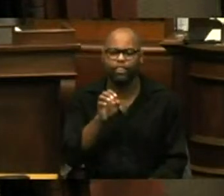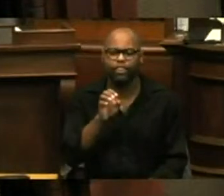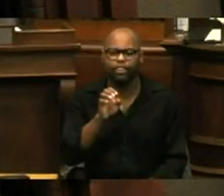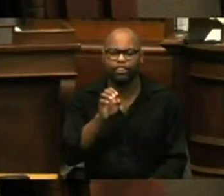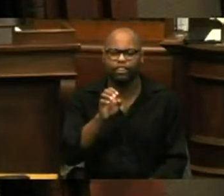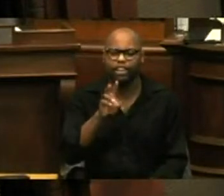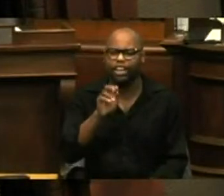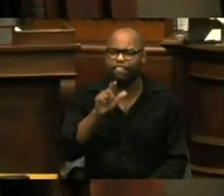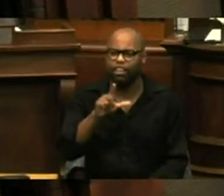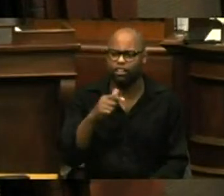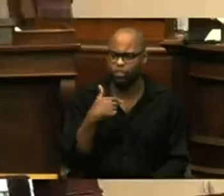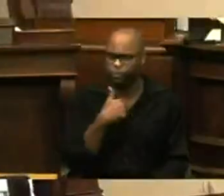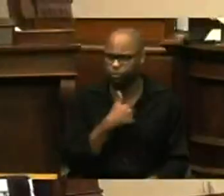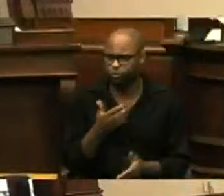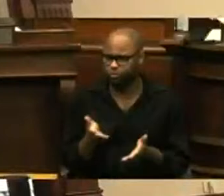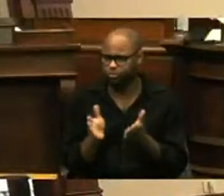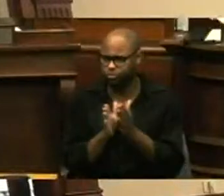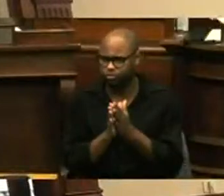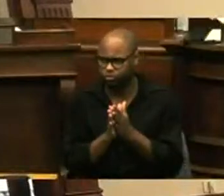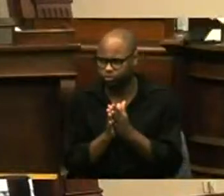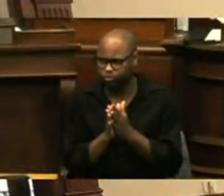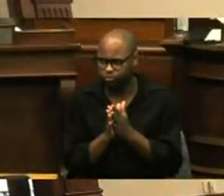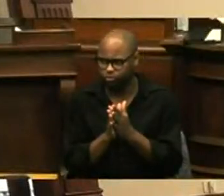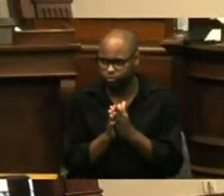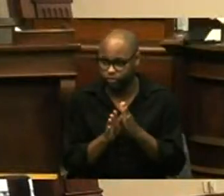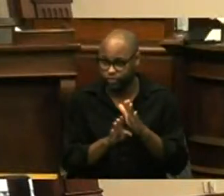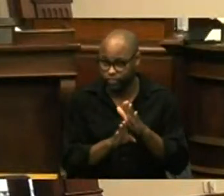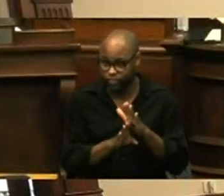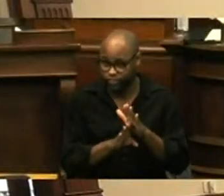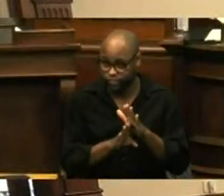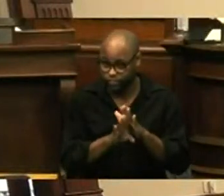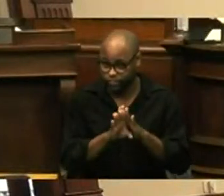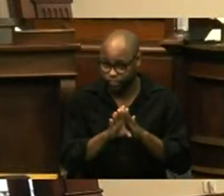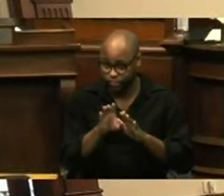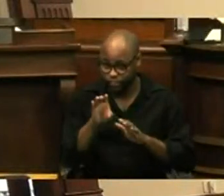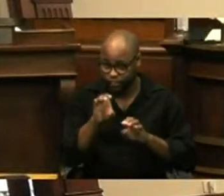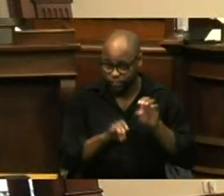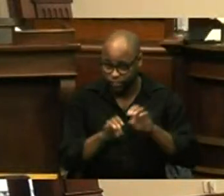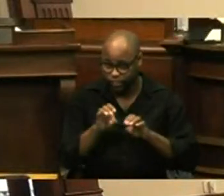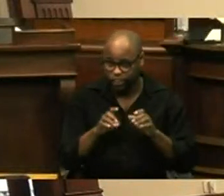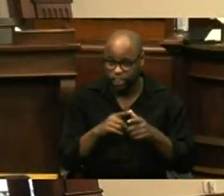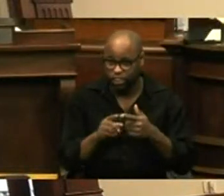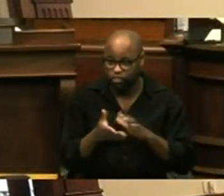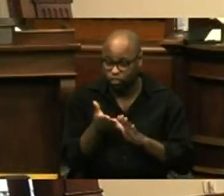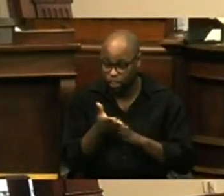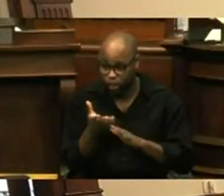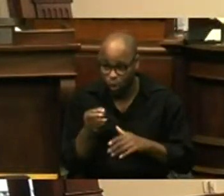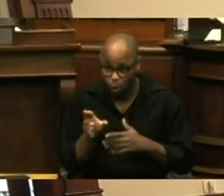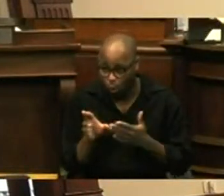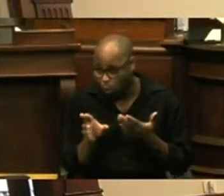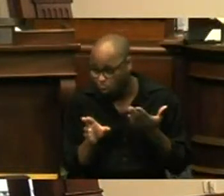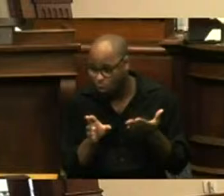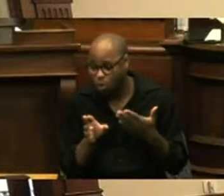information to you. Was the is the evaluation? So are we asking